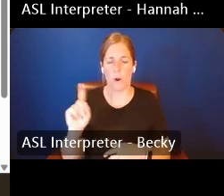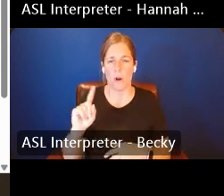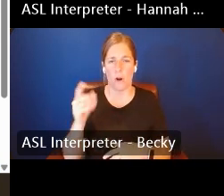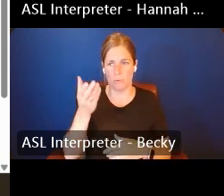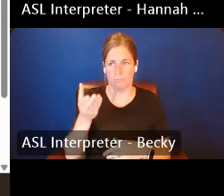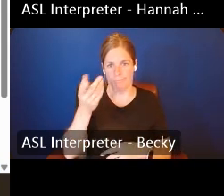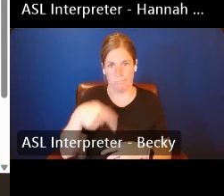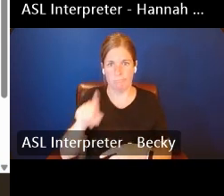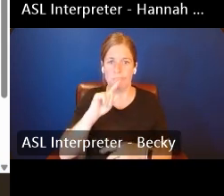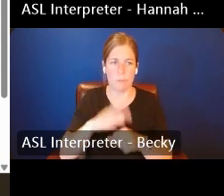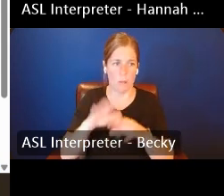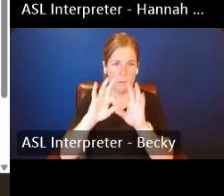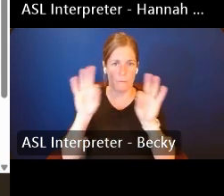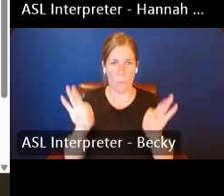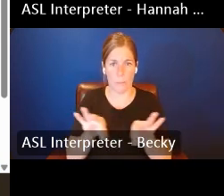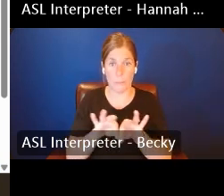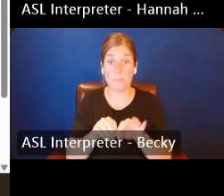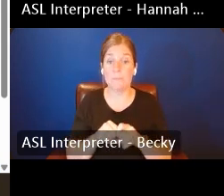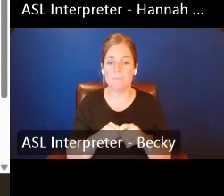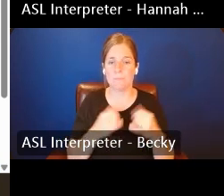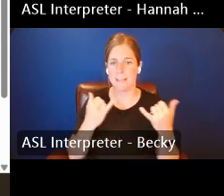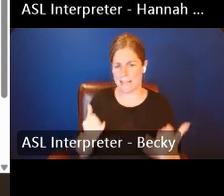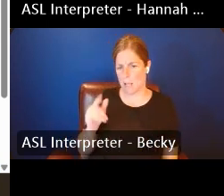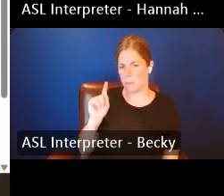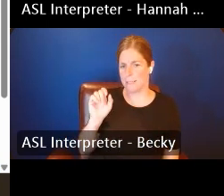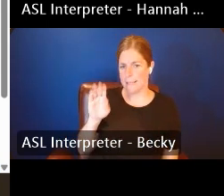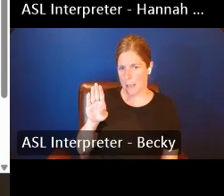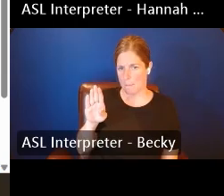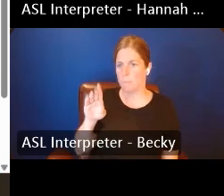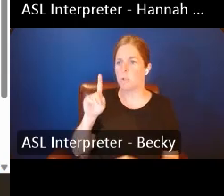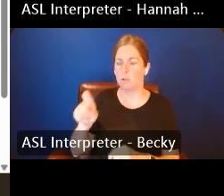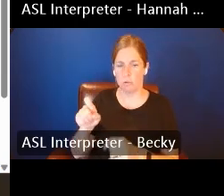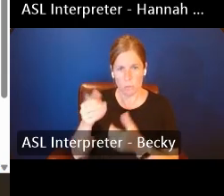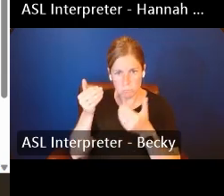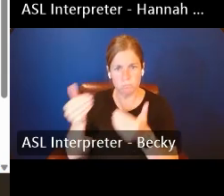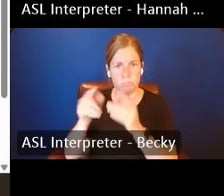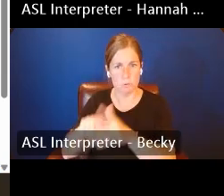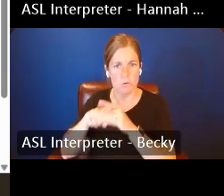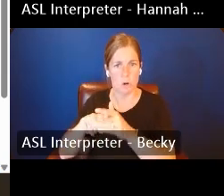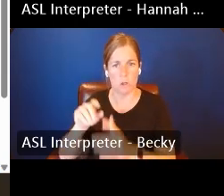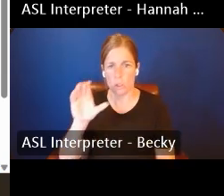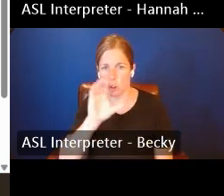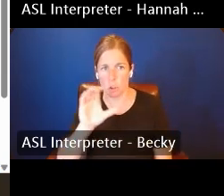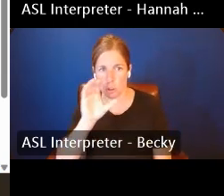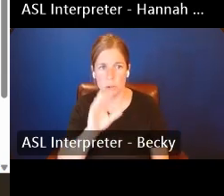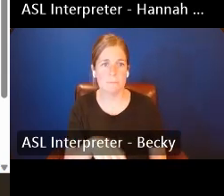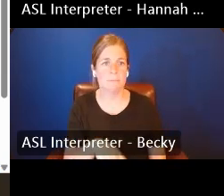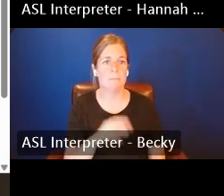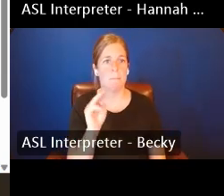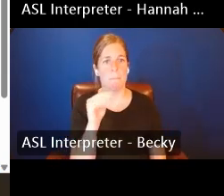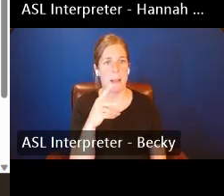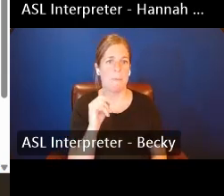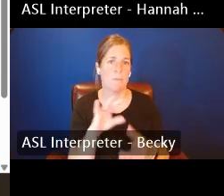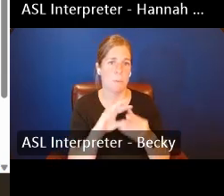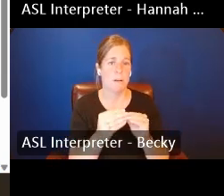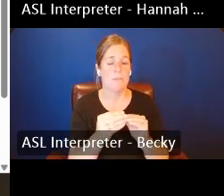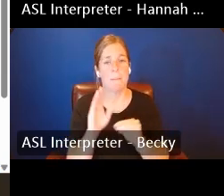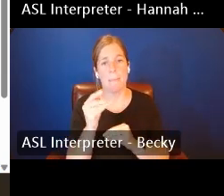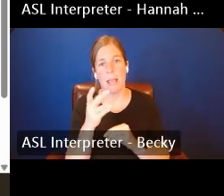From here, if you hit Tab, you should activate the search. Map of cumulative impacts for permit applications. Banner region. Application search tool.